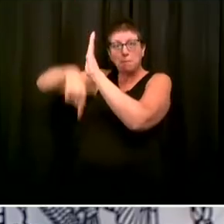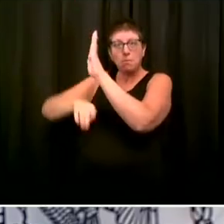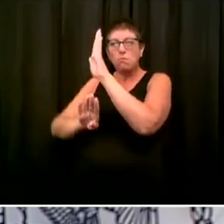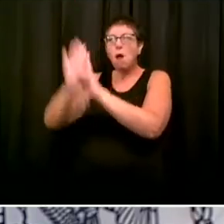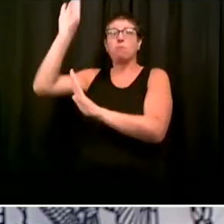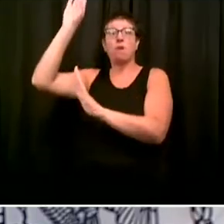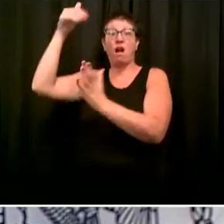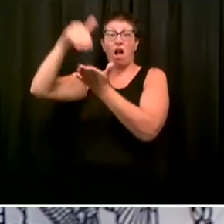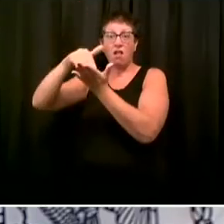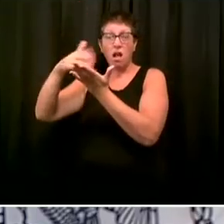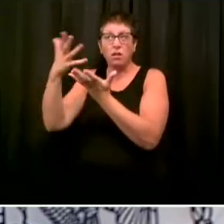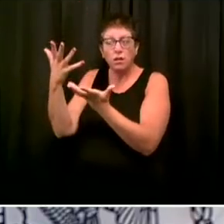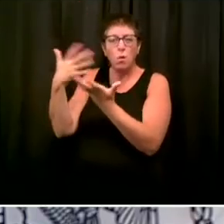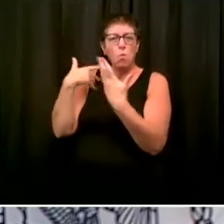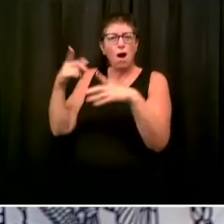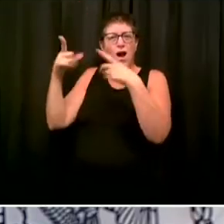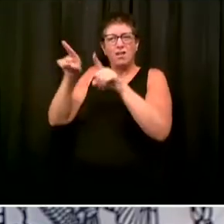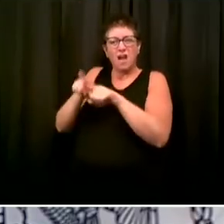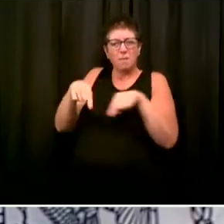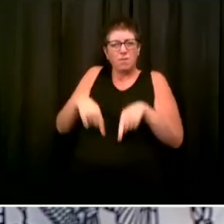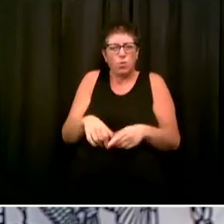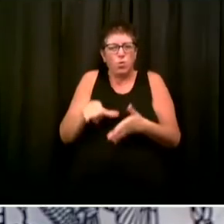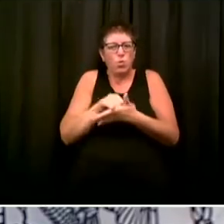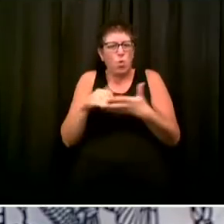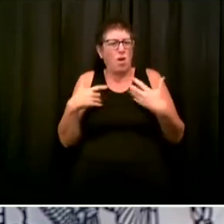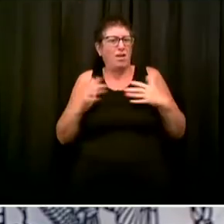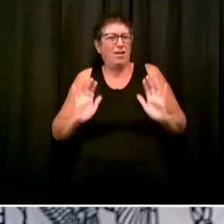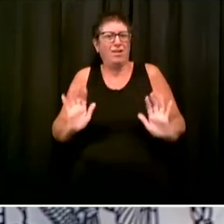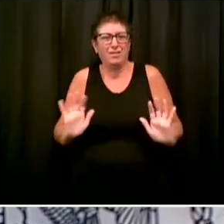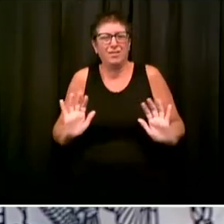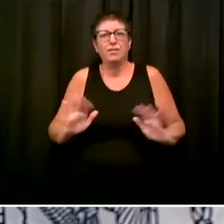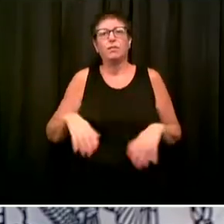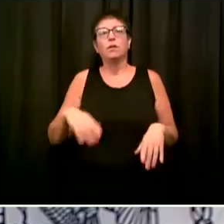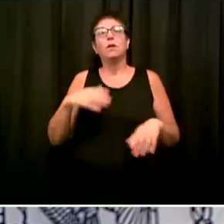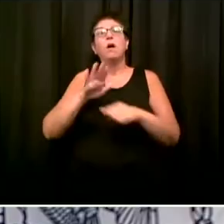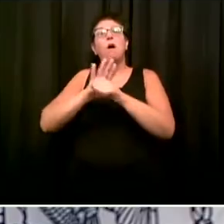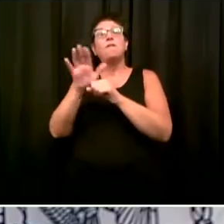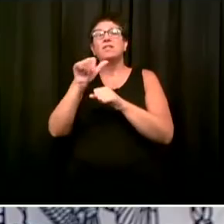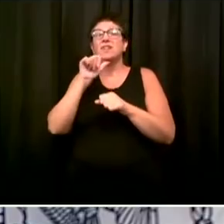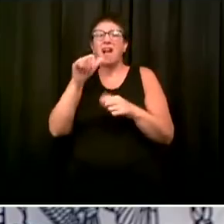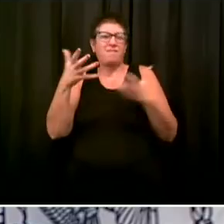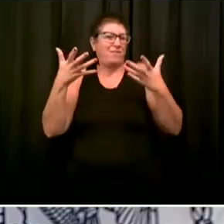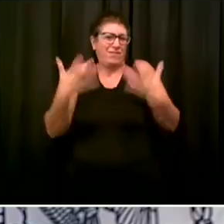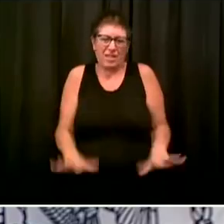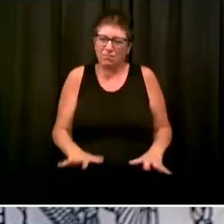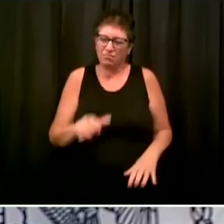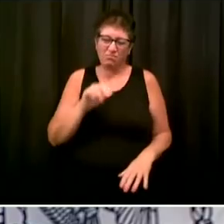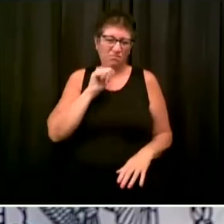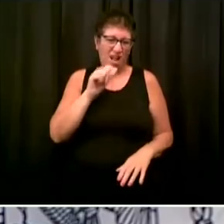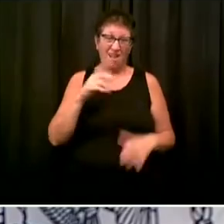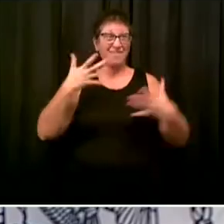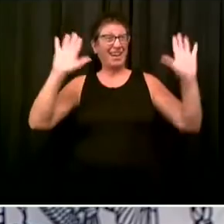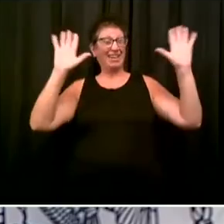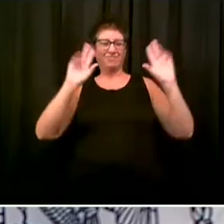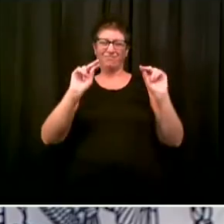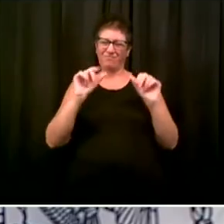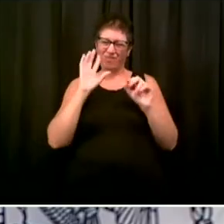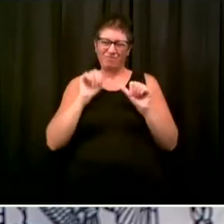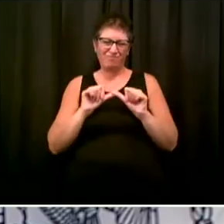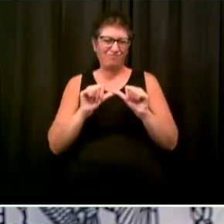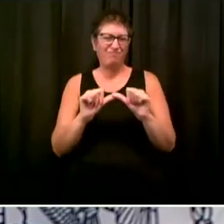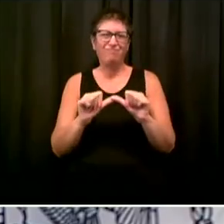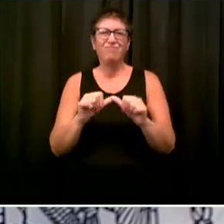SEEING A RESURGENCE.